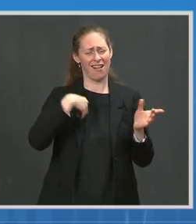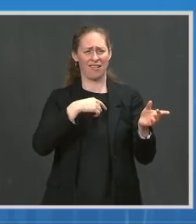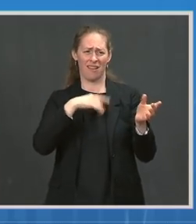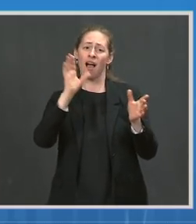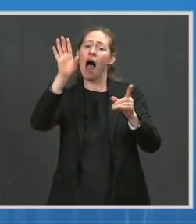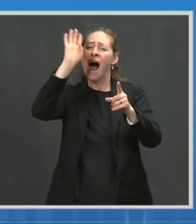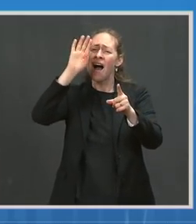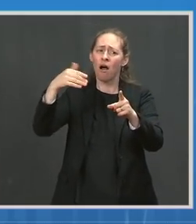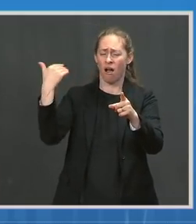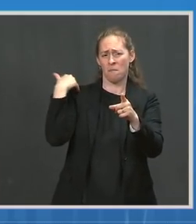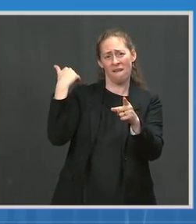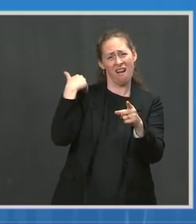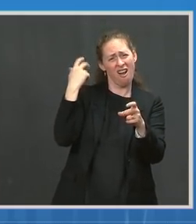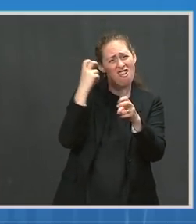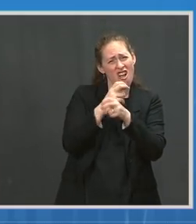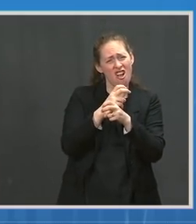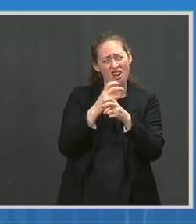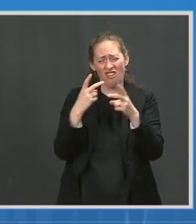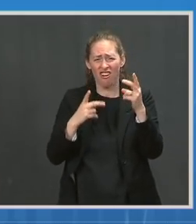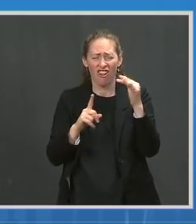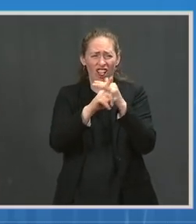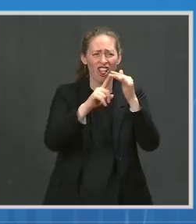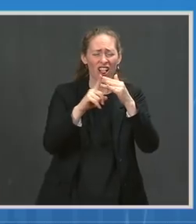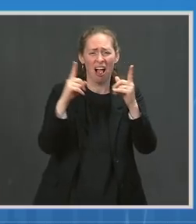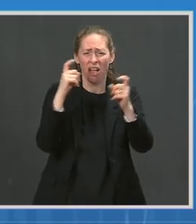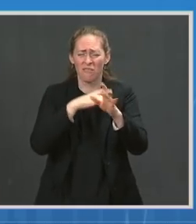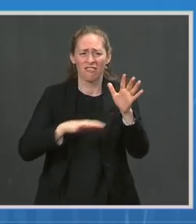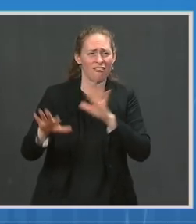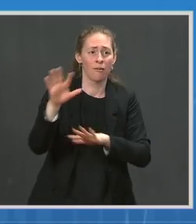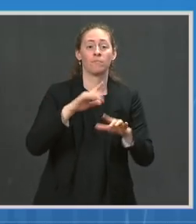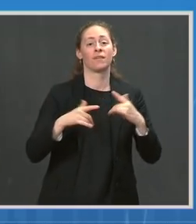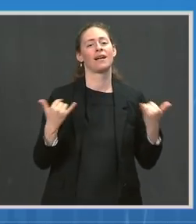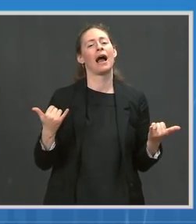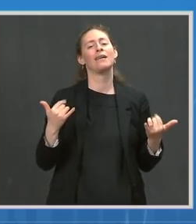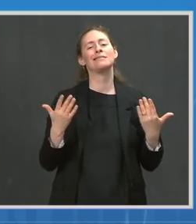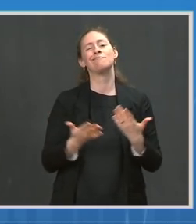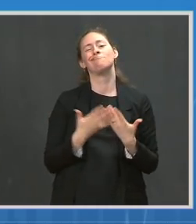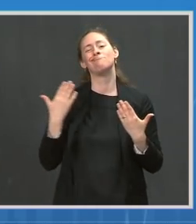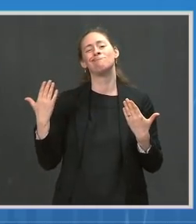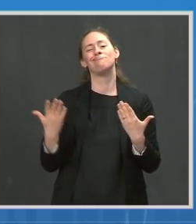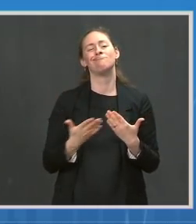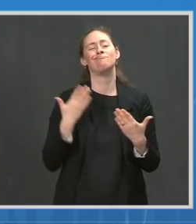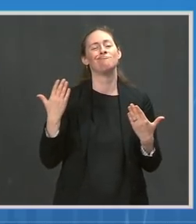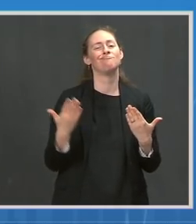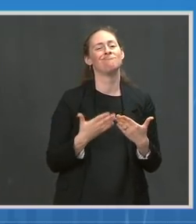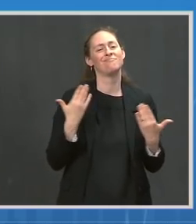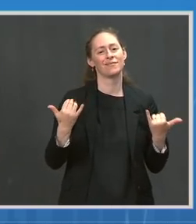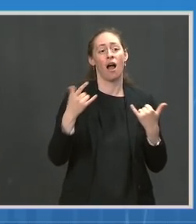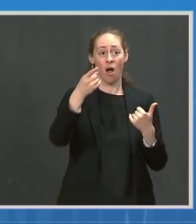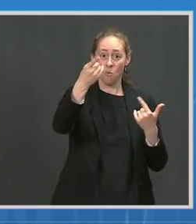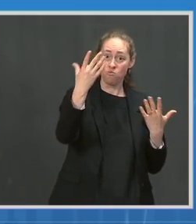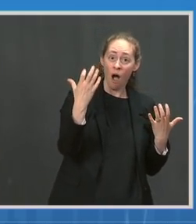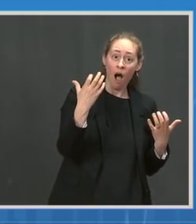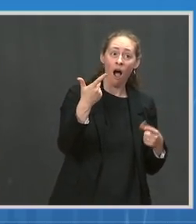So, we need to remind people that it's easy, because there's a lot of people that want to get vaccinated, but they think it might be challenging.